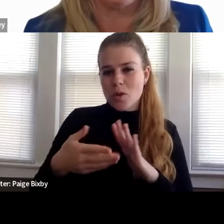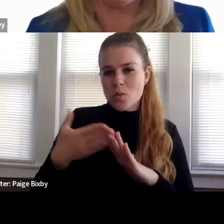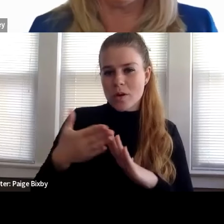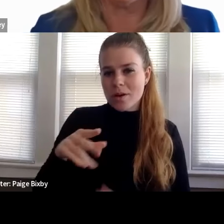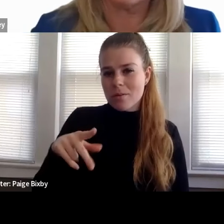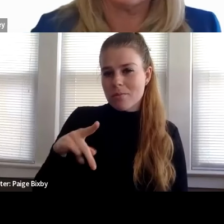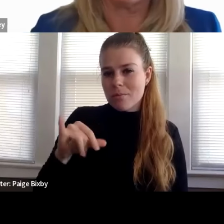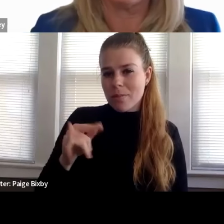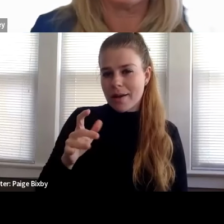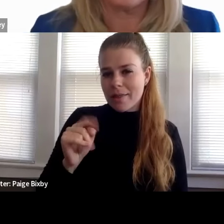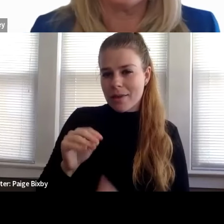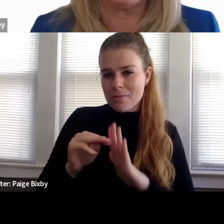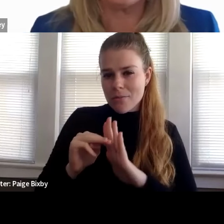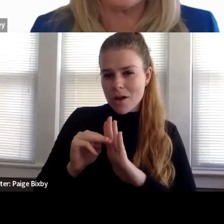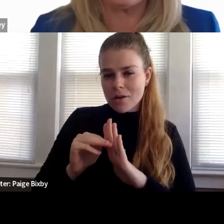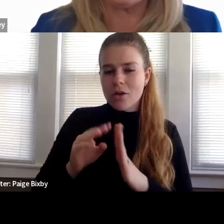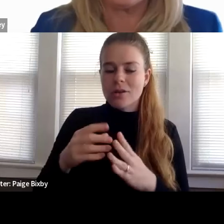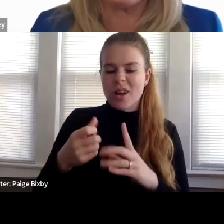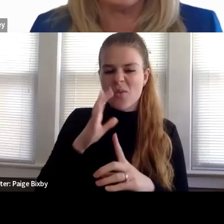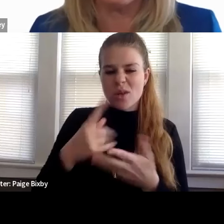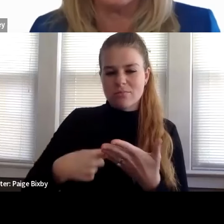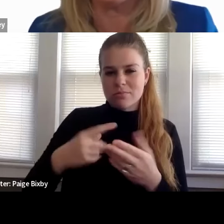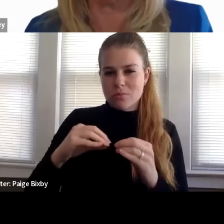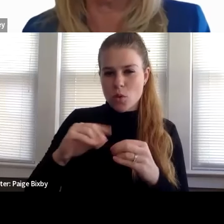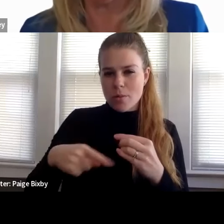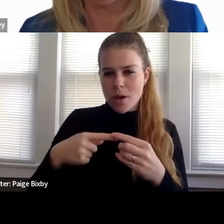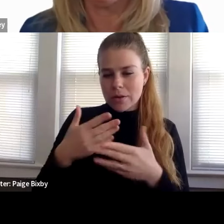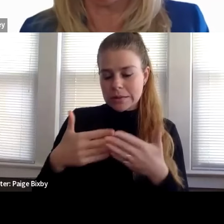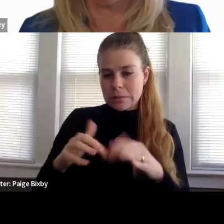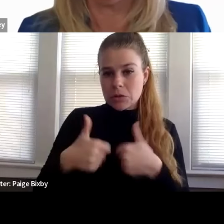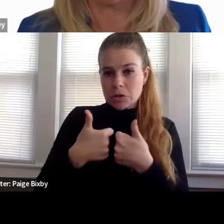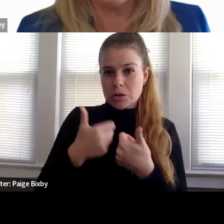and I'll talk about some of the challenges later that we've run into.